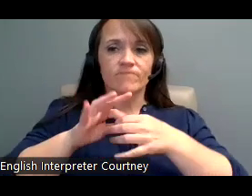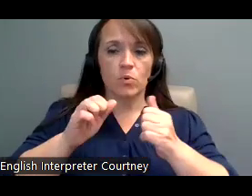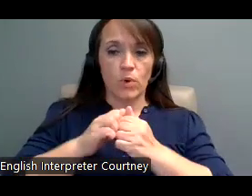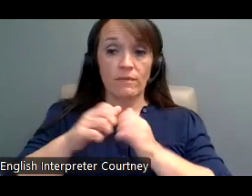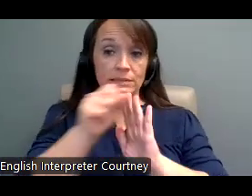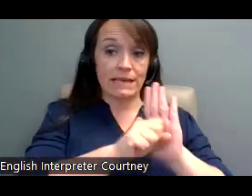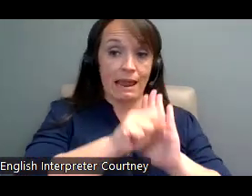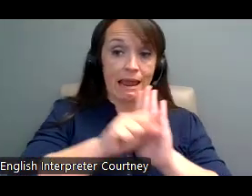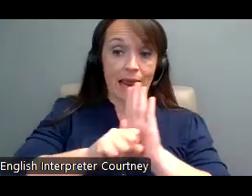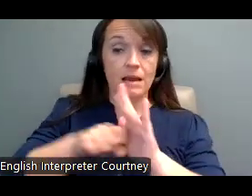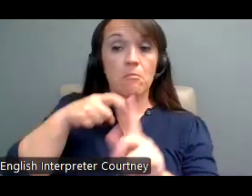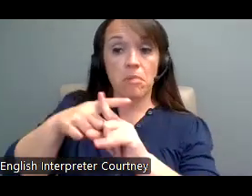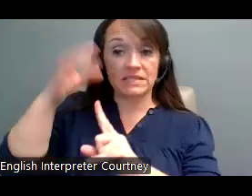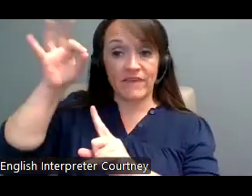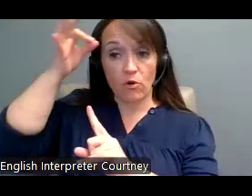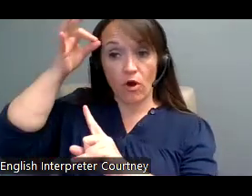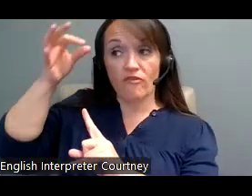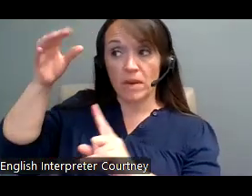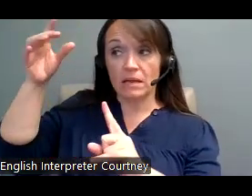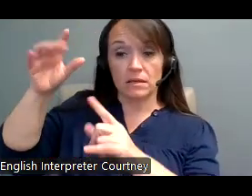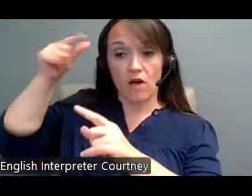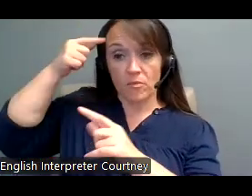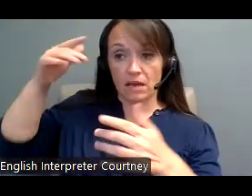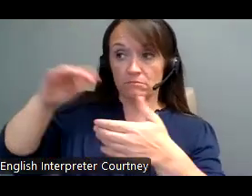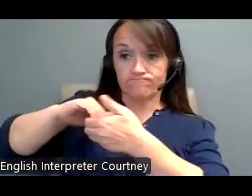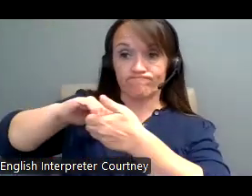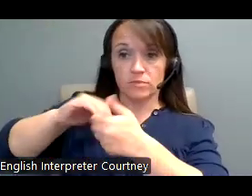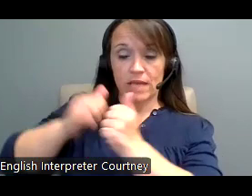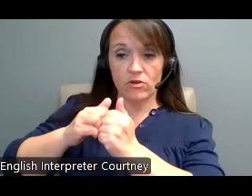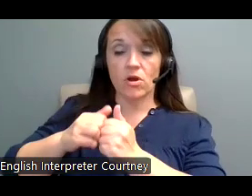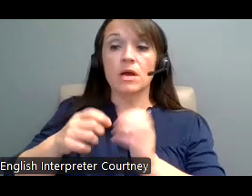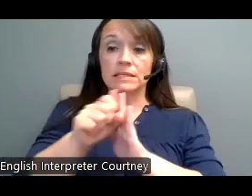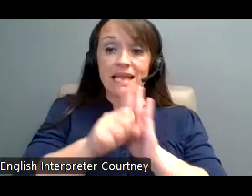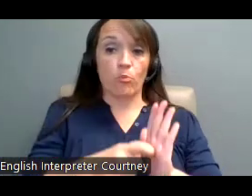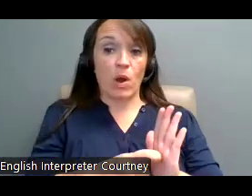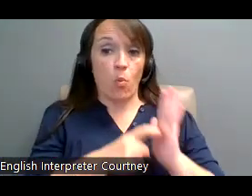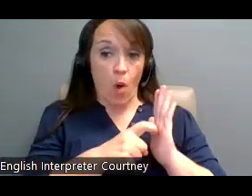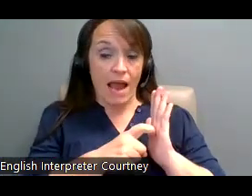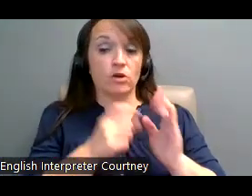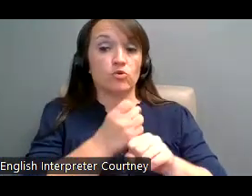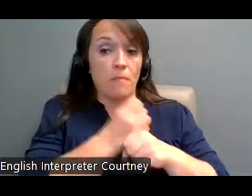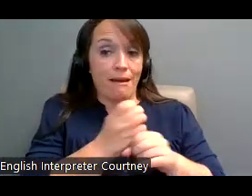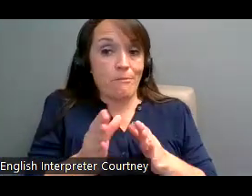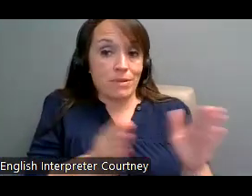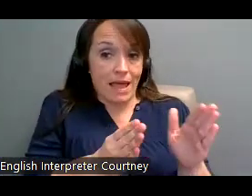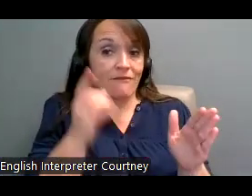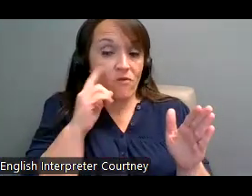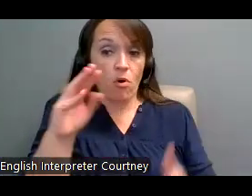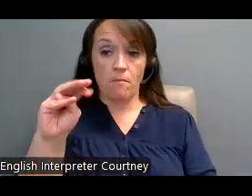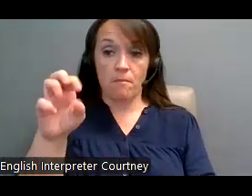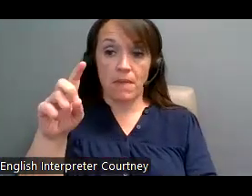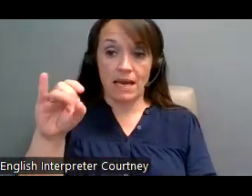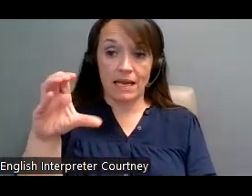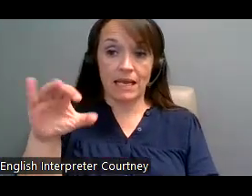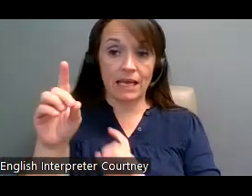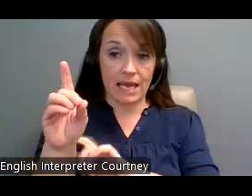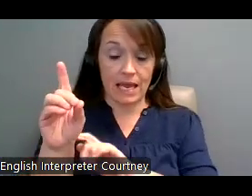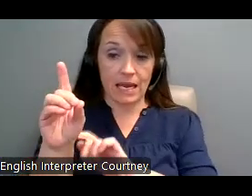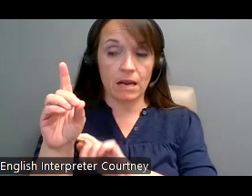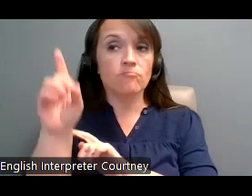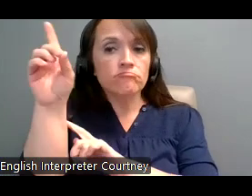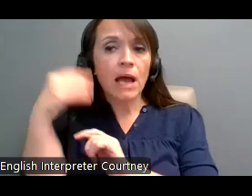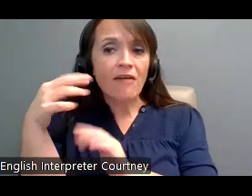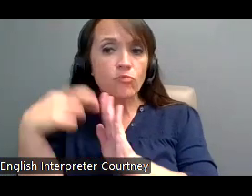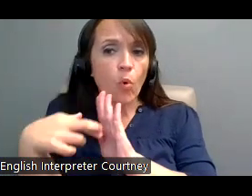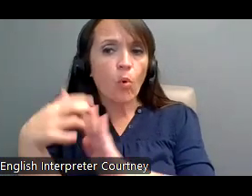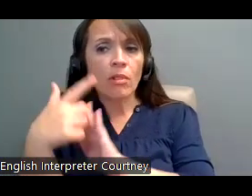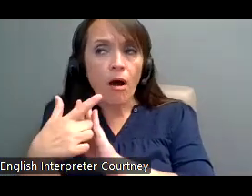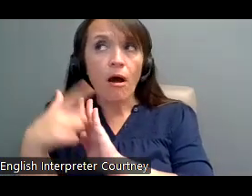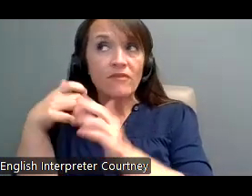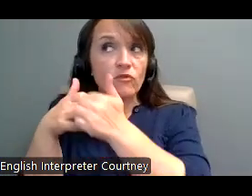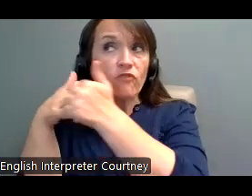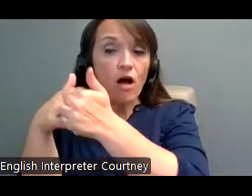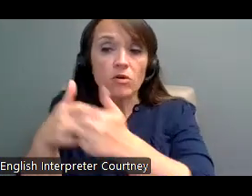States have to actually develop a Medicaid plan set within the rules of law of Medicaid. And then,